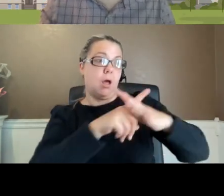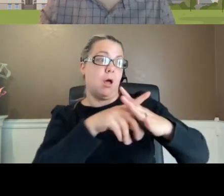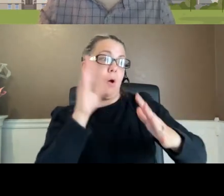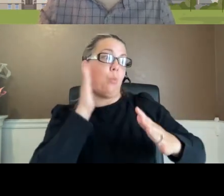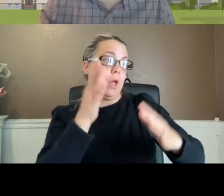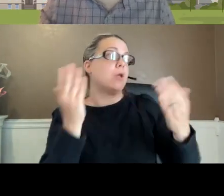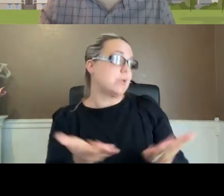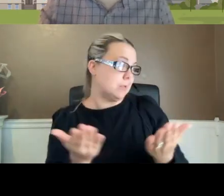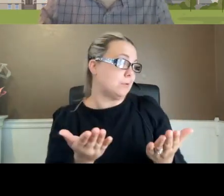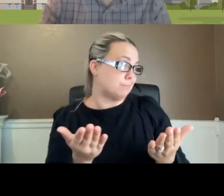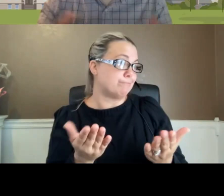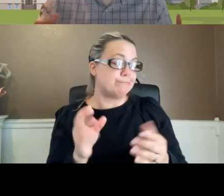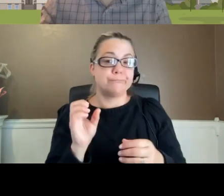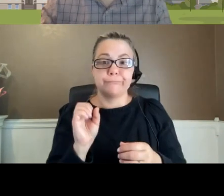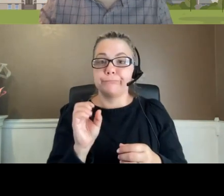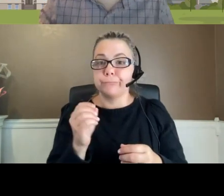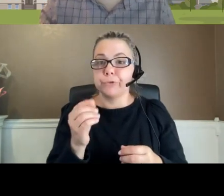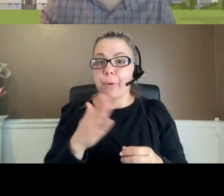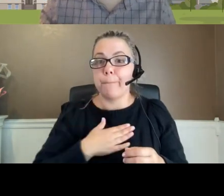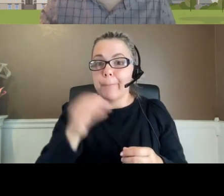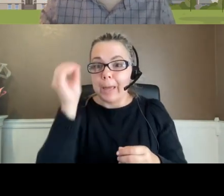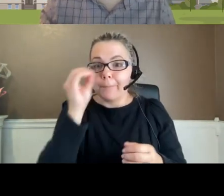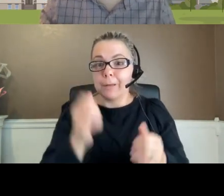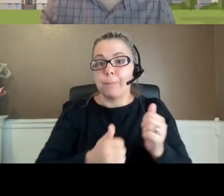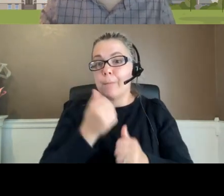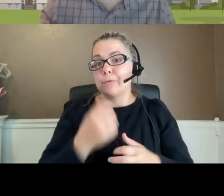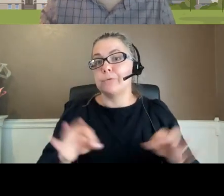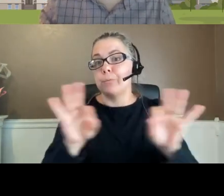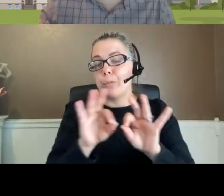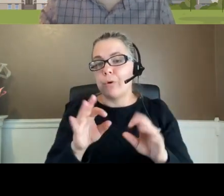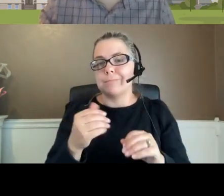context for for where we're at, we know there's so much more for accessibility testing and efforts,